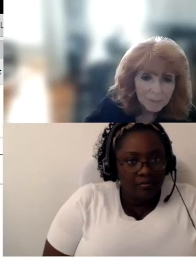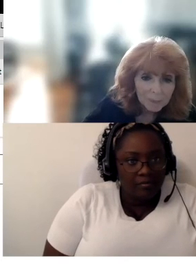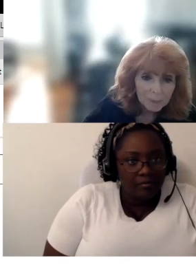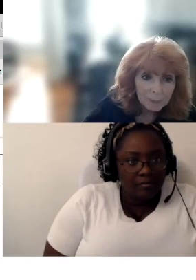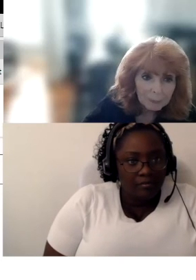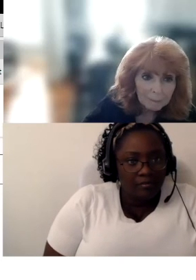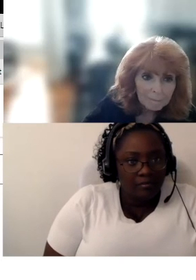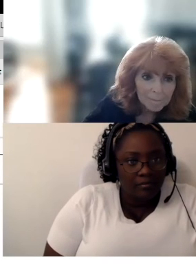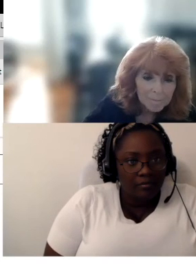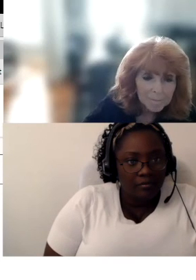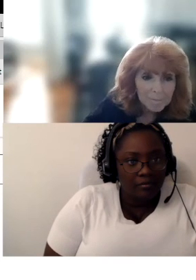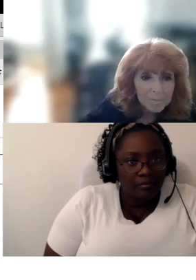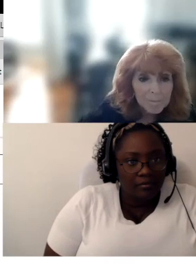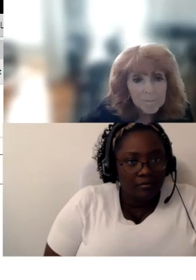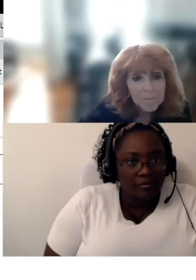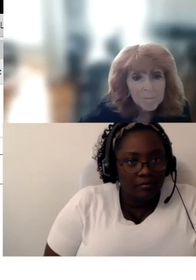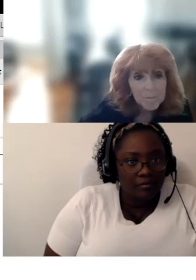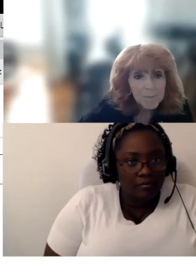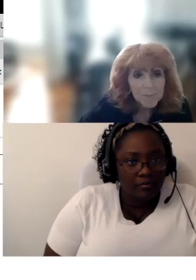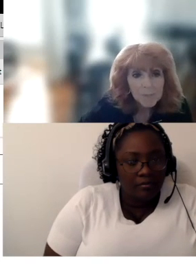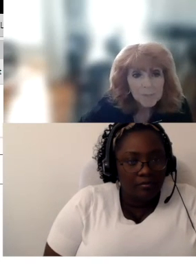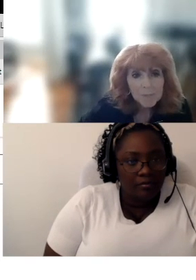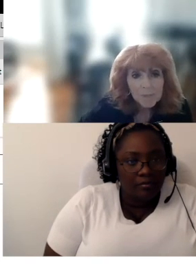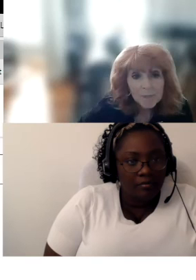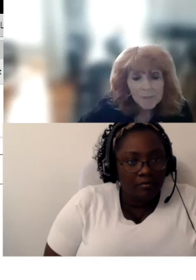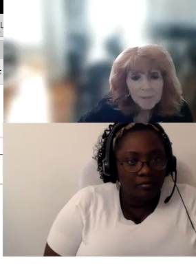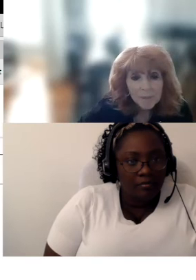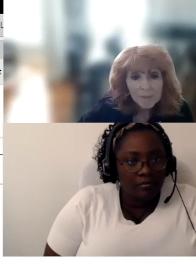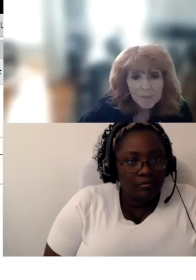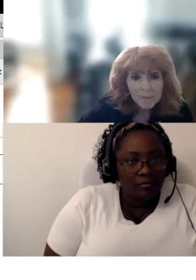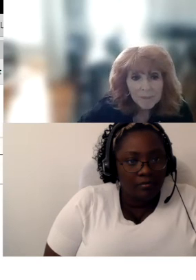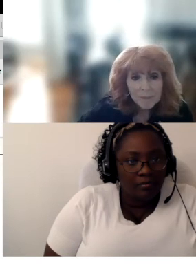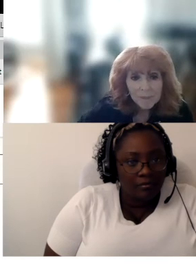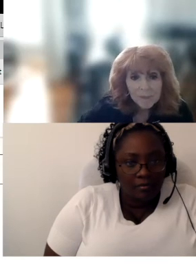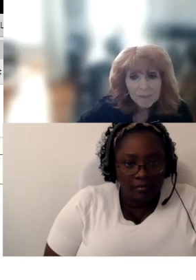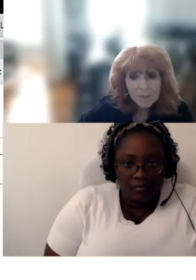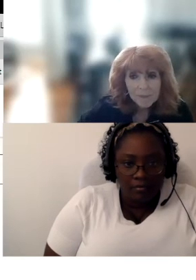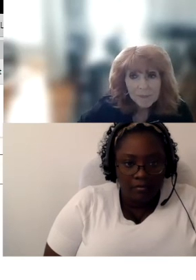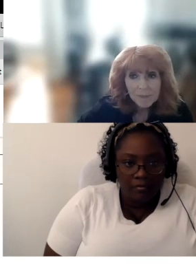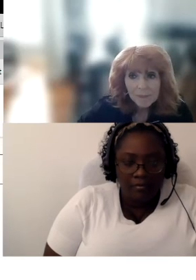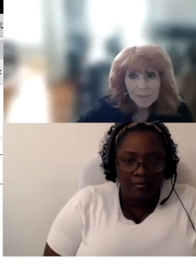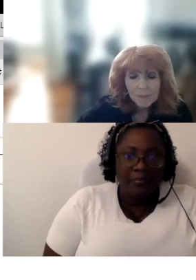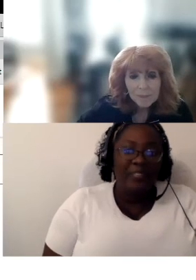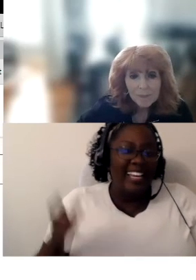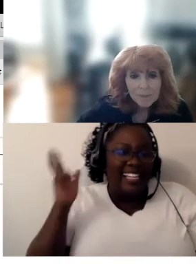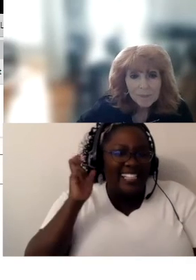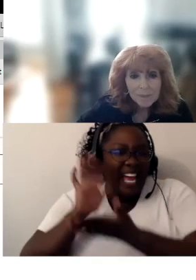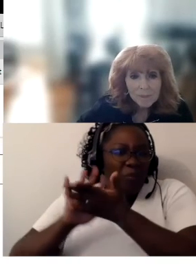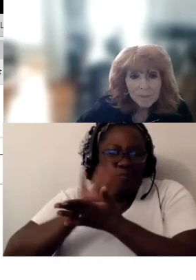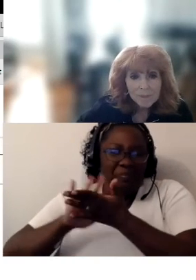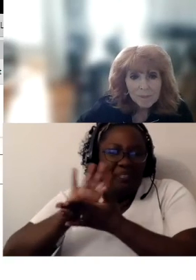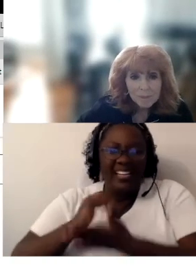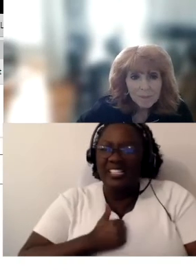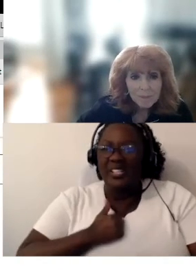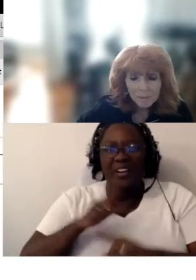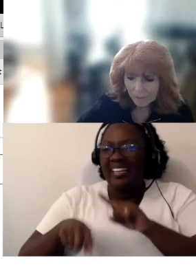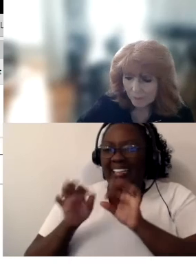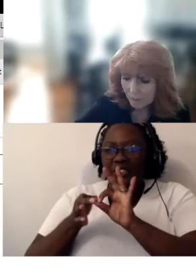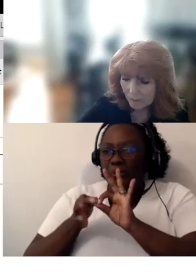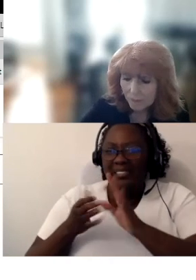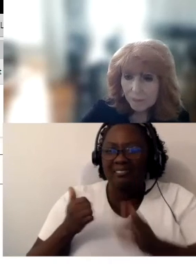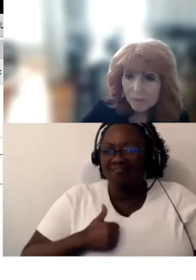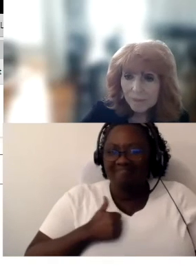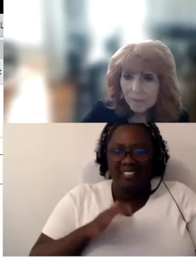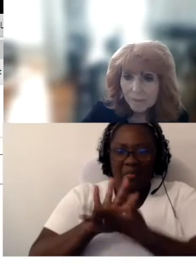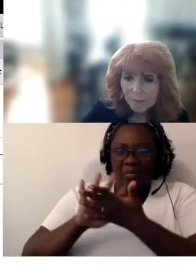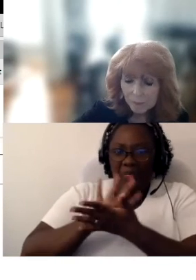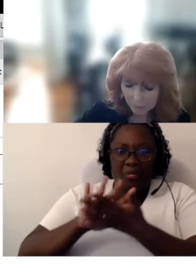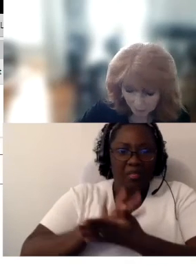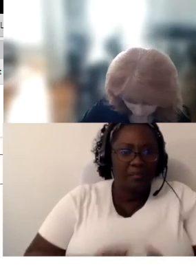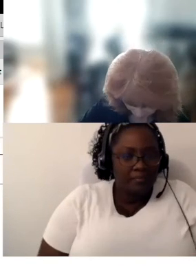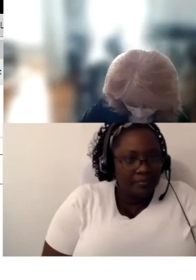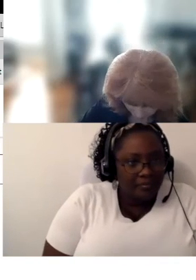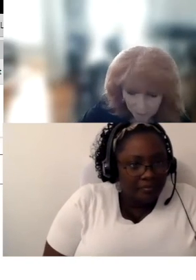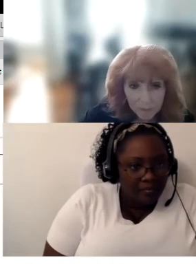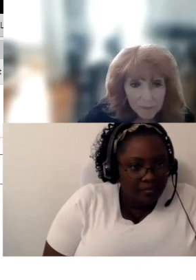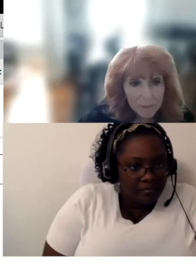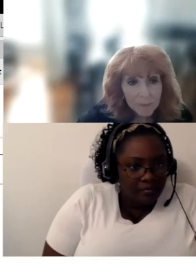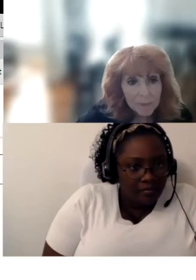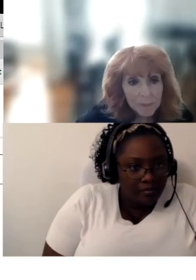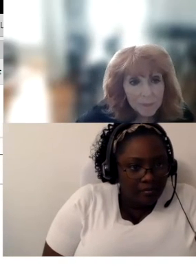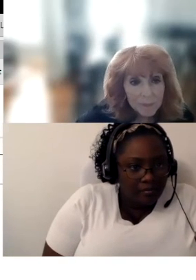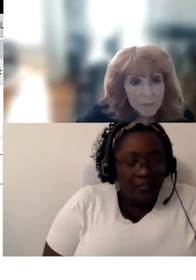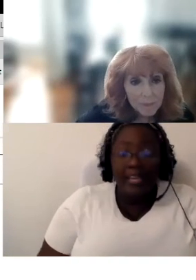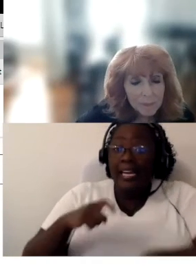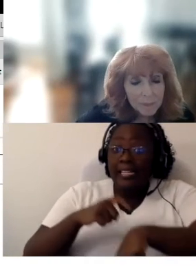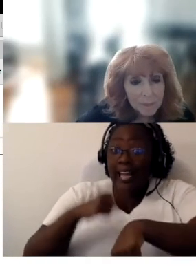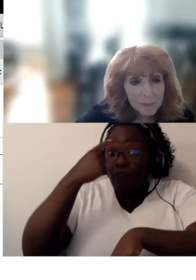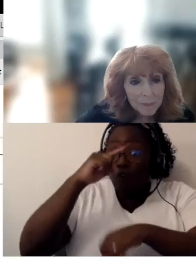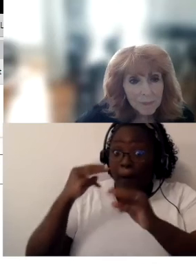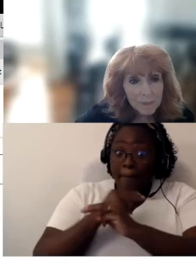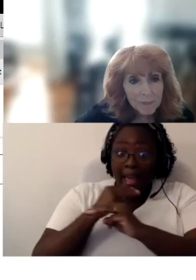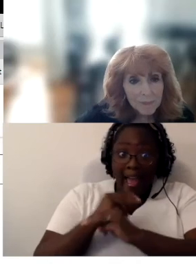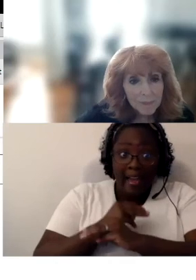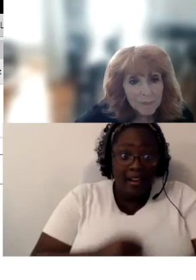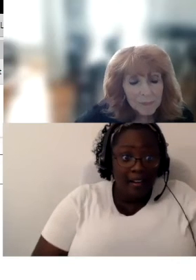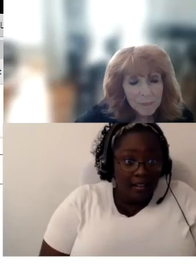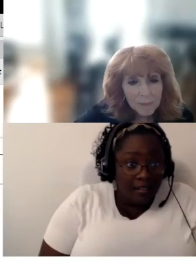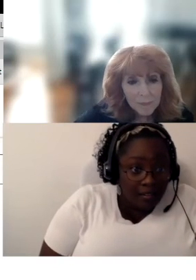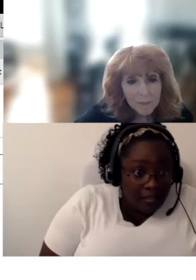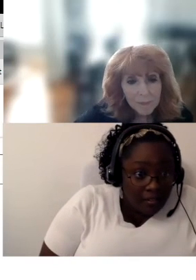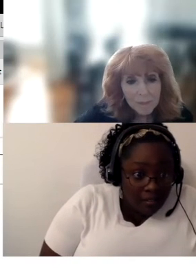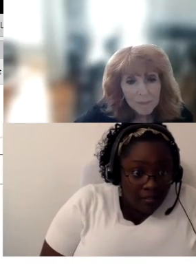Intervener: Abby. It’s time for math. Math, it’s time for math. We’re going to multiply